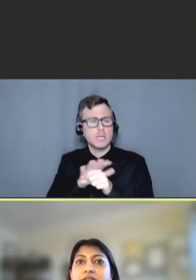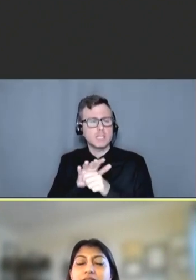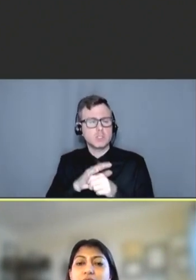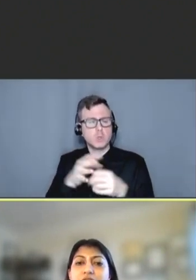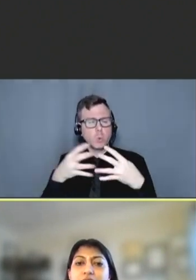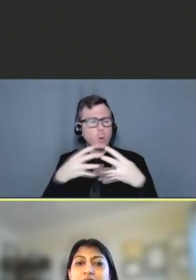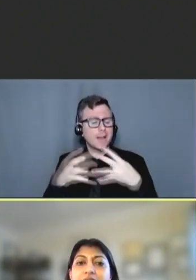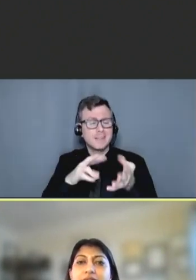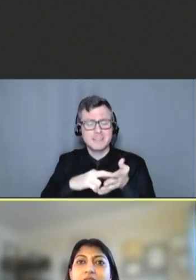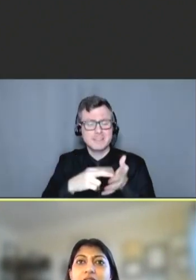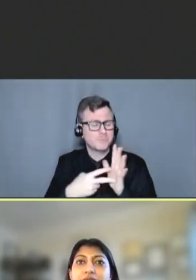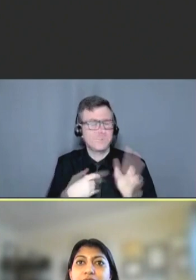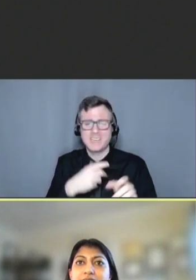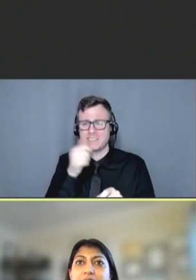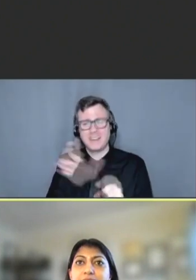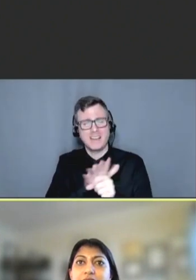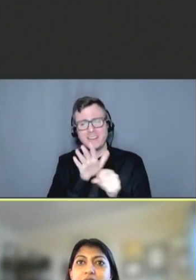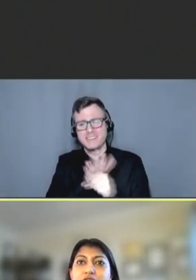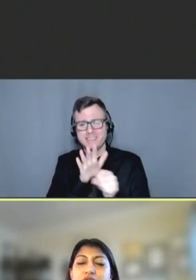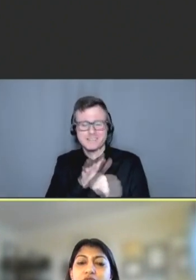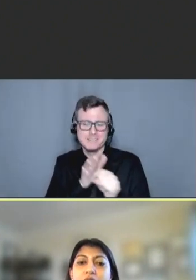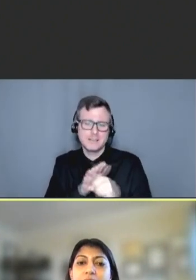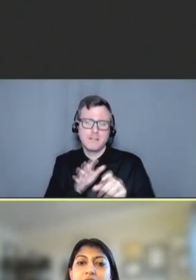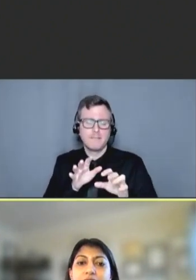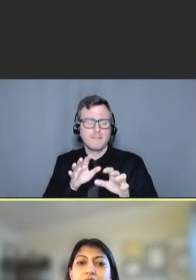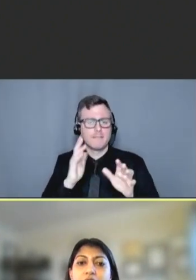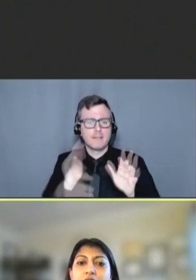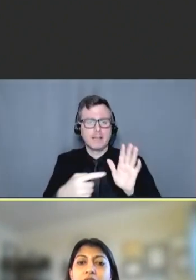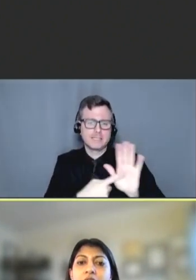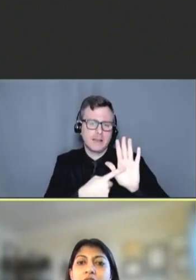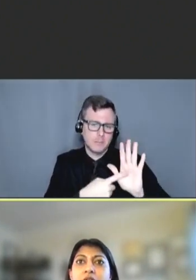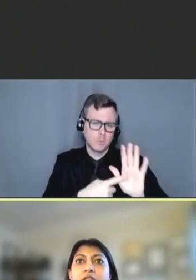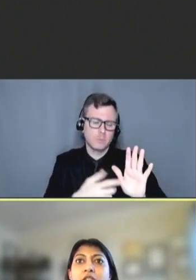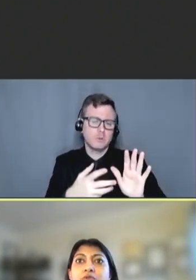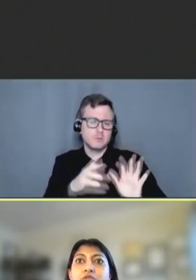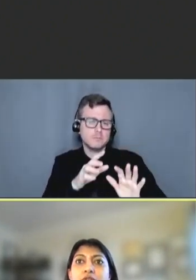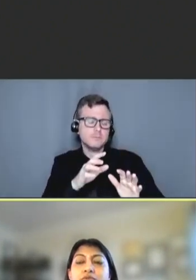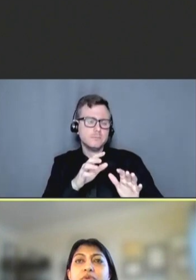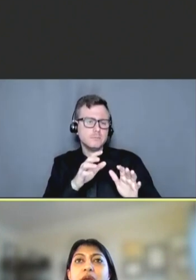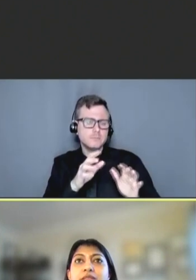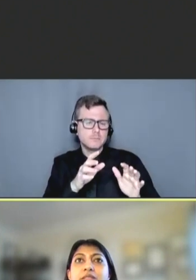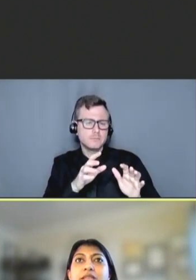is that we just didn't have enough of a sample size to draw meaningful conclusion at the